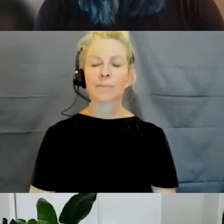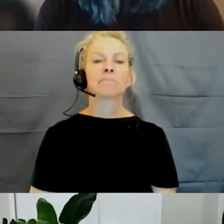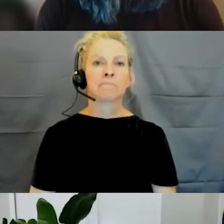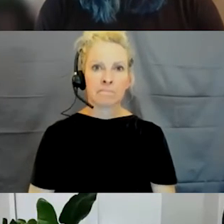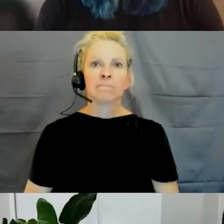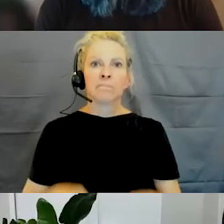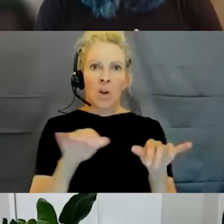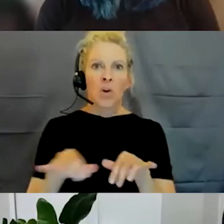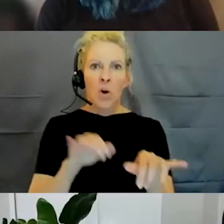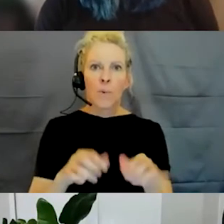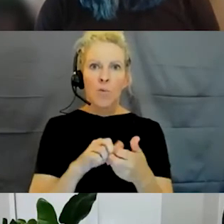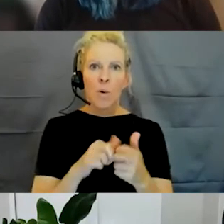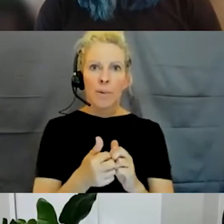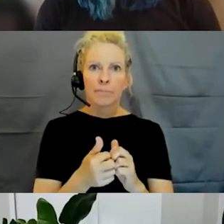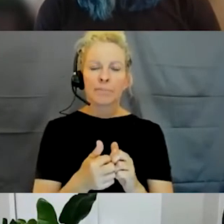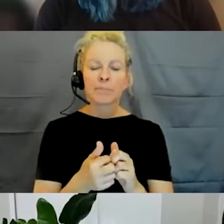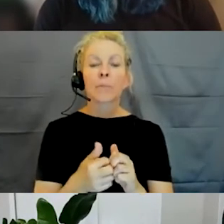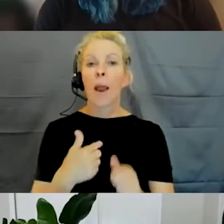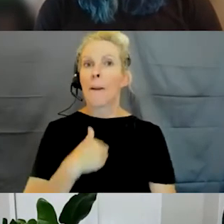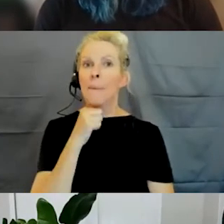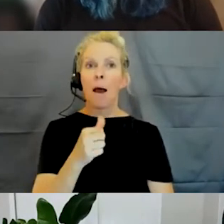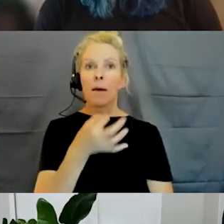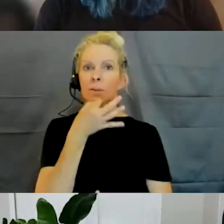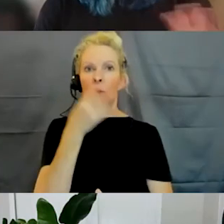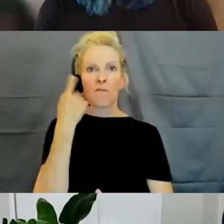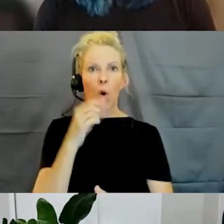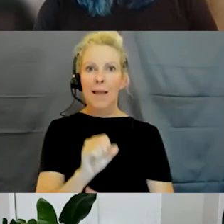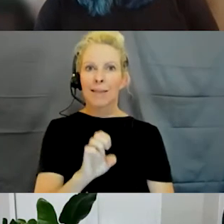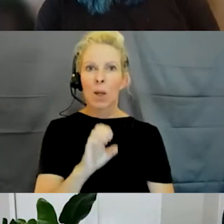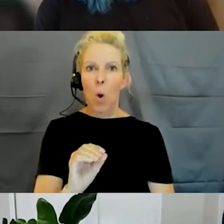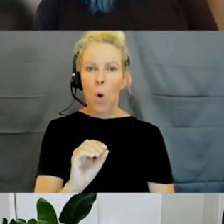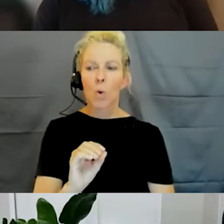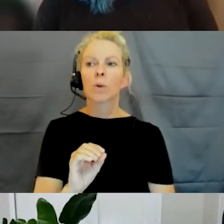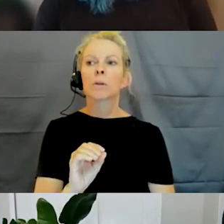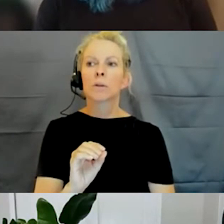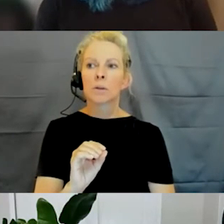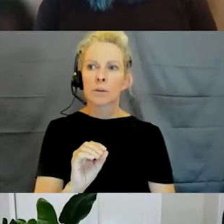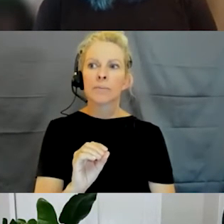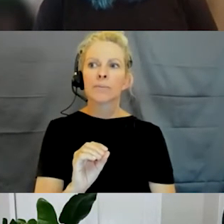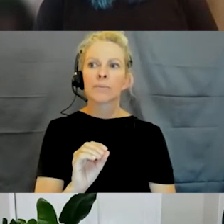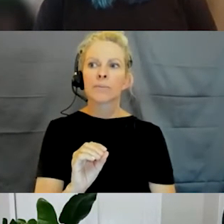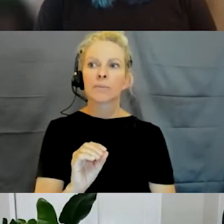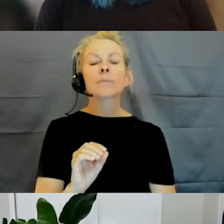I will say I am definitely not an expert, so there may be some underlying, I guess conversations I